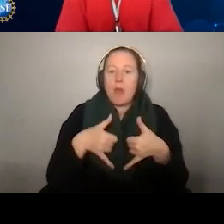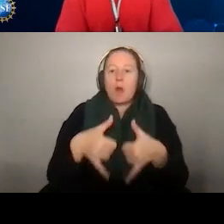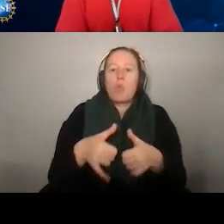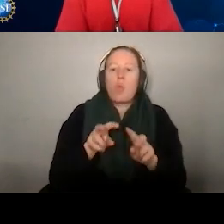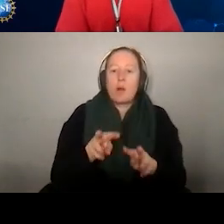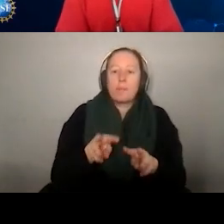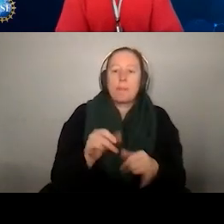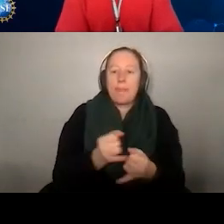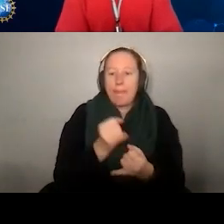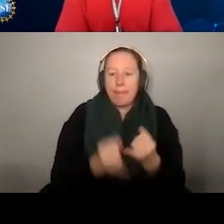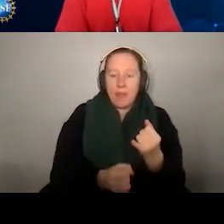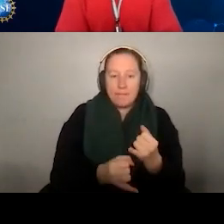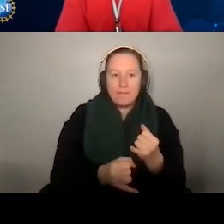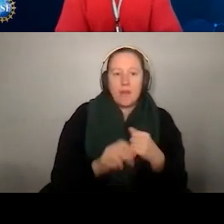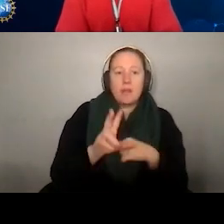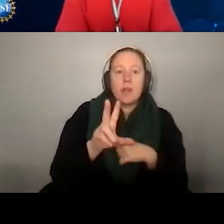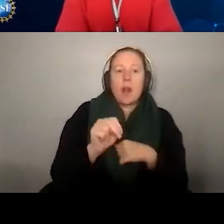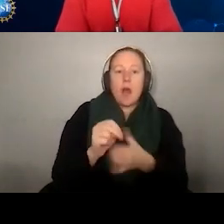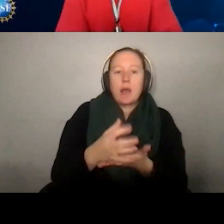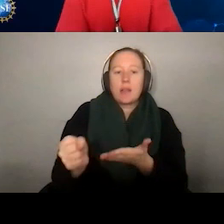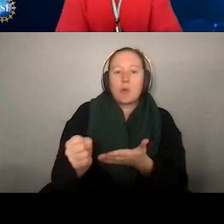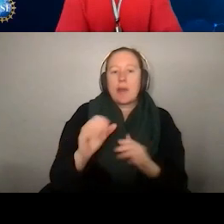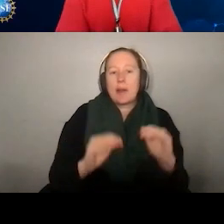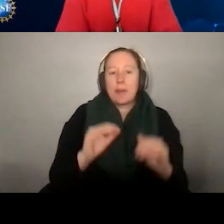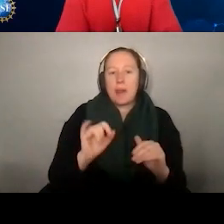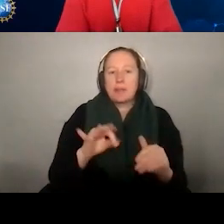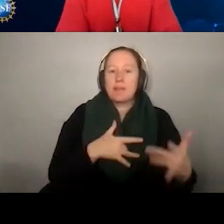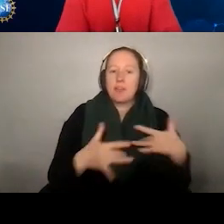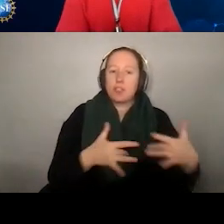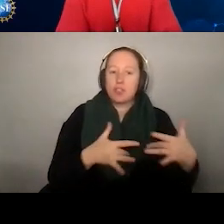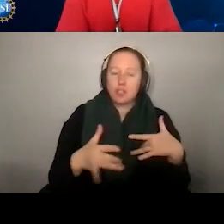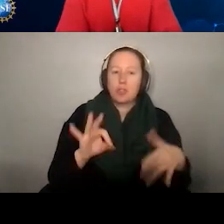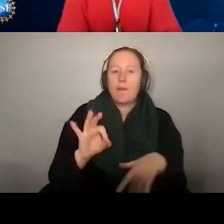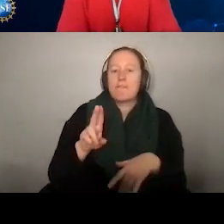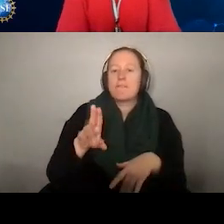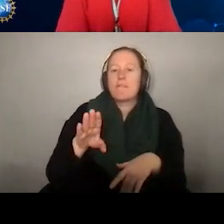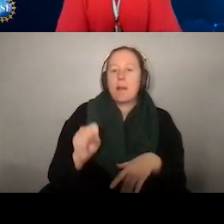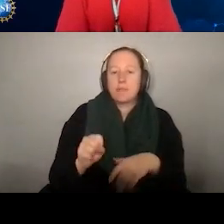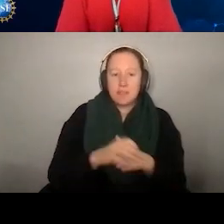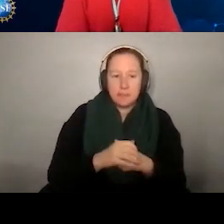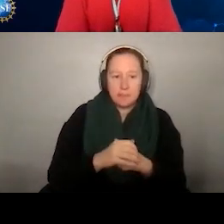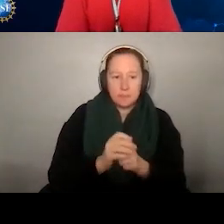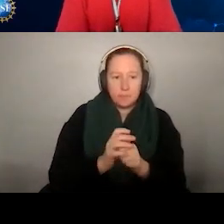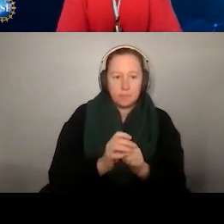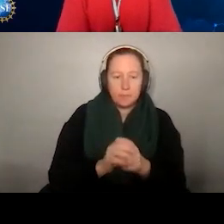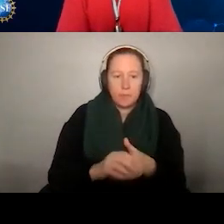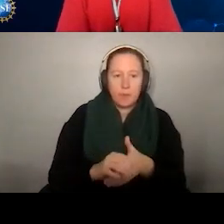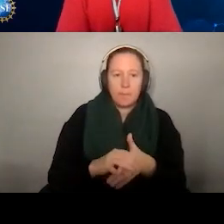our final unliquidated balances of concerned notification or FUBS for short. An award qualifies for